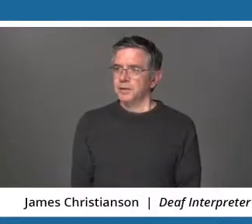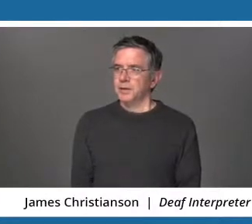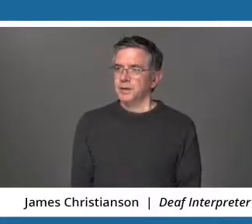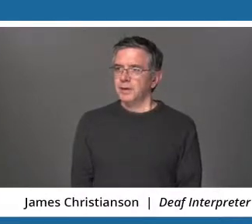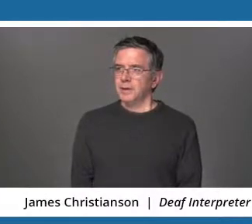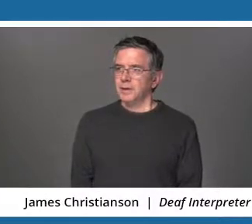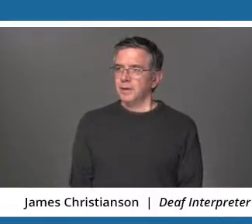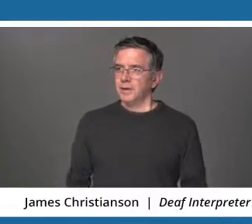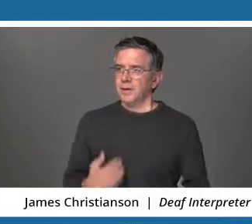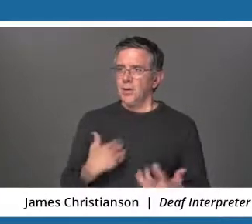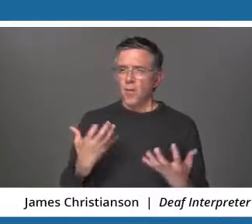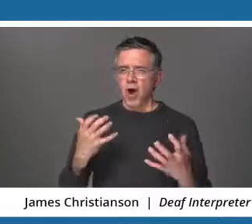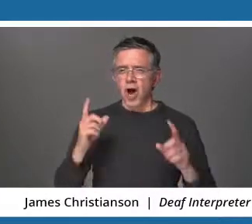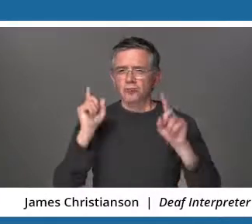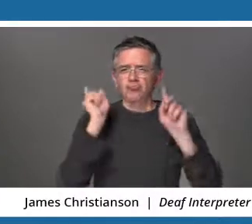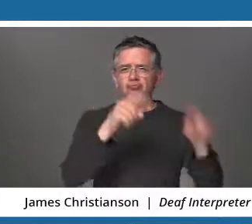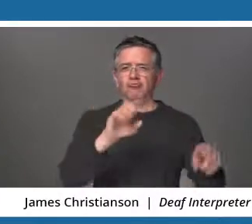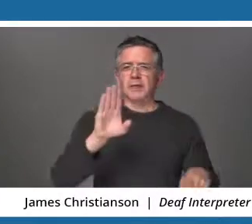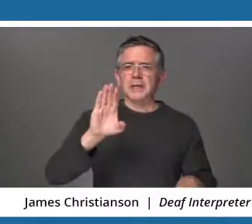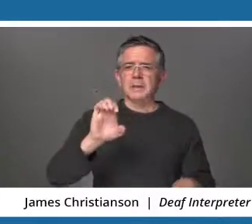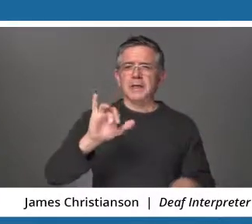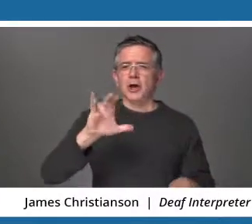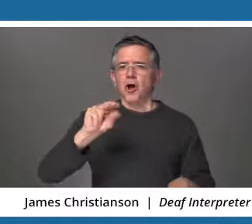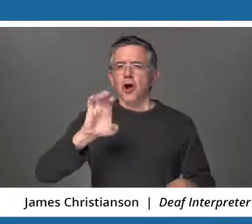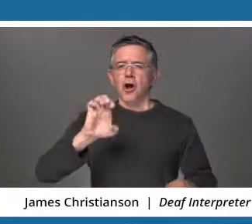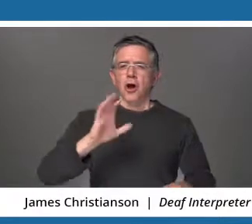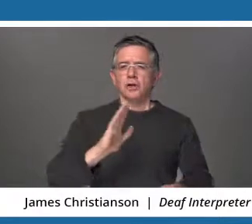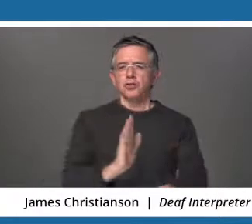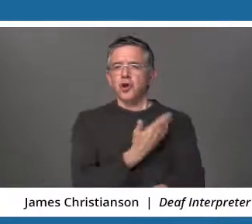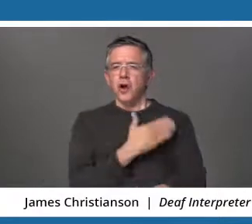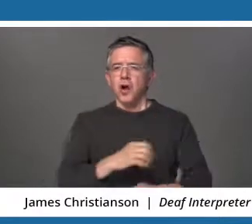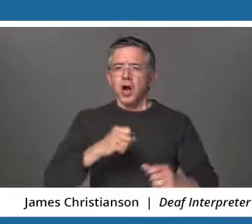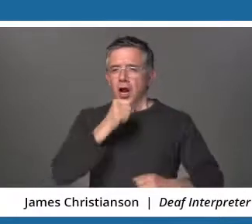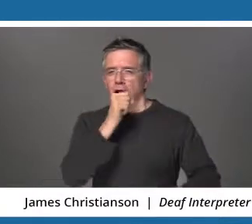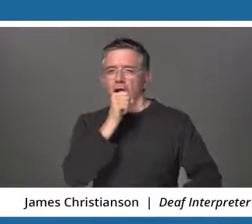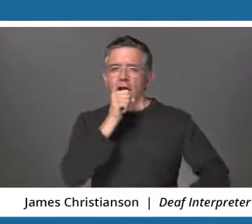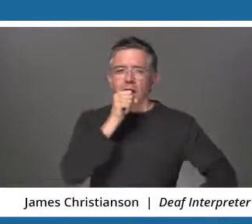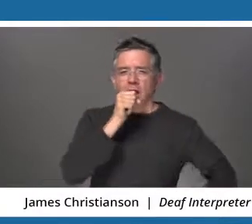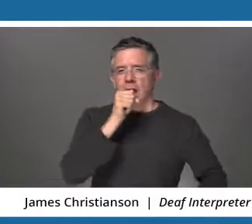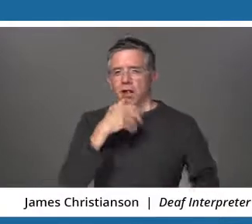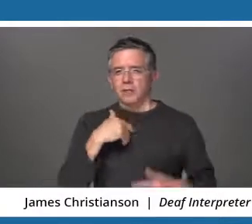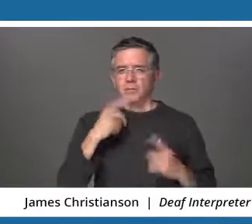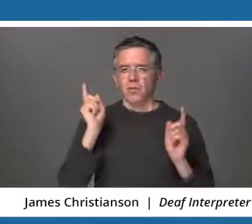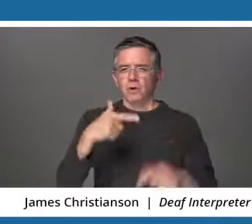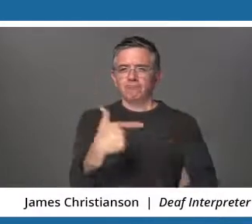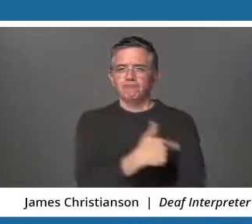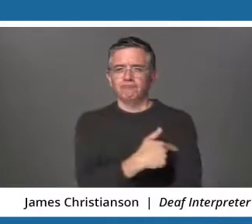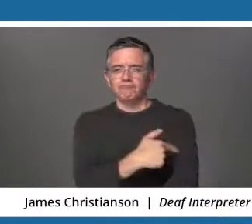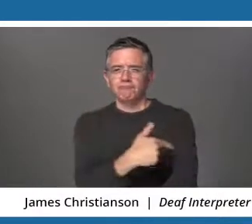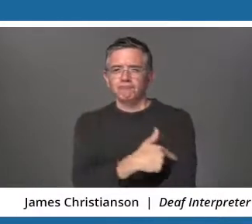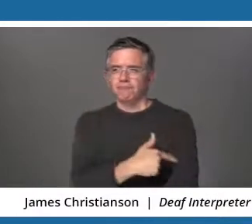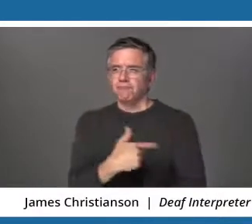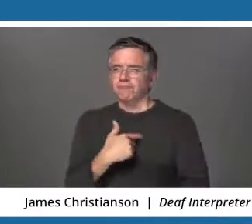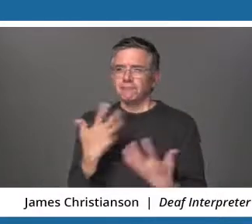You know, we wanna go back to the things that we love and enjoy, and be able to see our friends and family again.